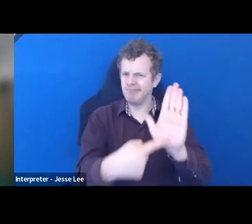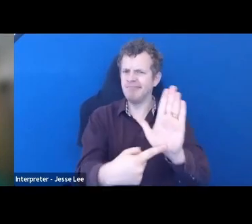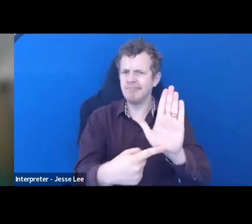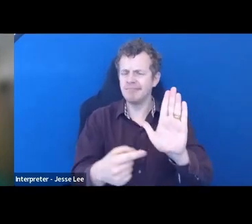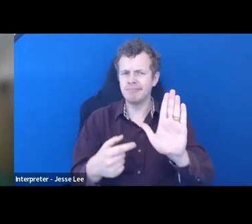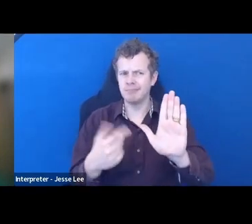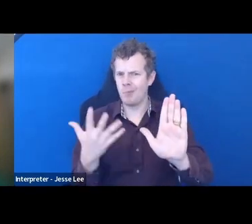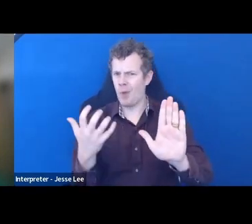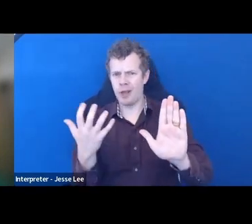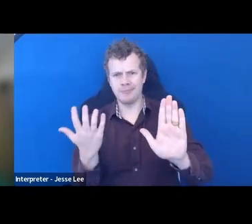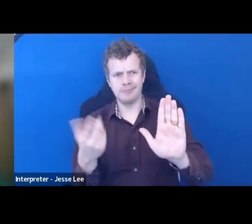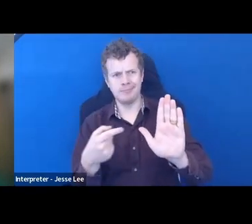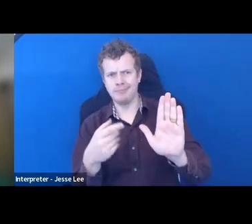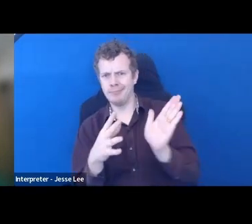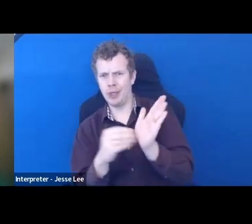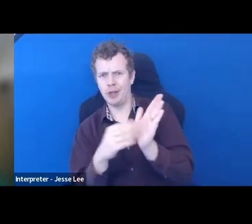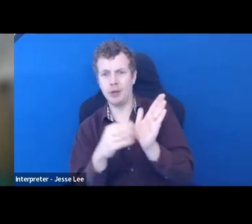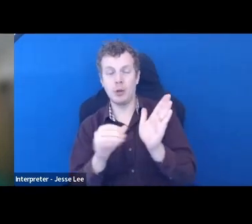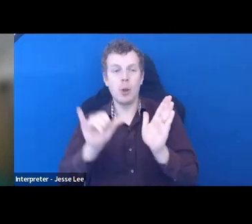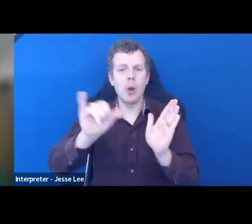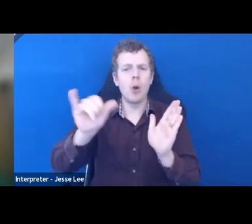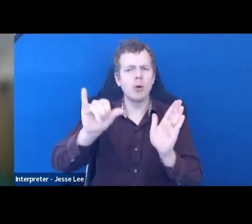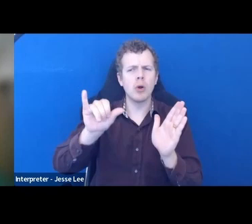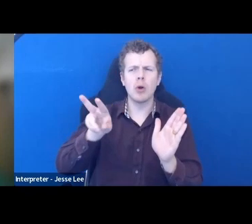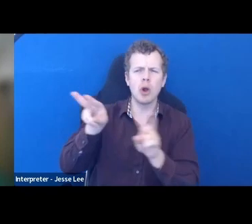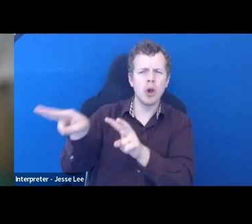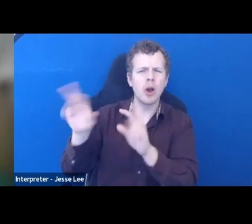about what are the families need, and what is their experience?